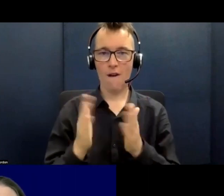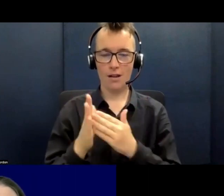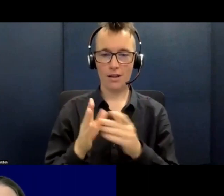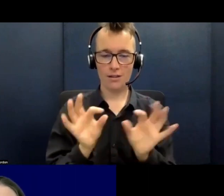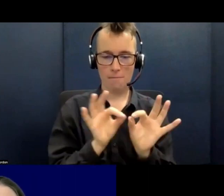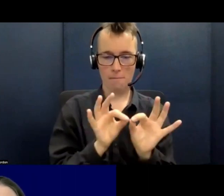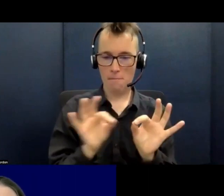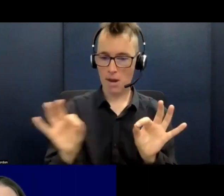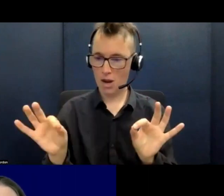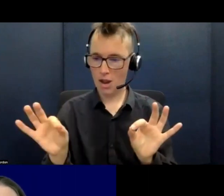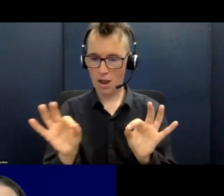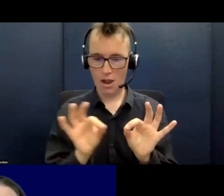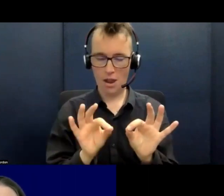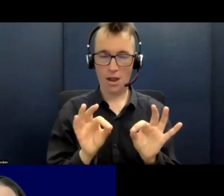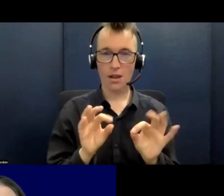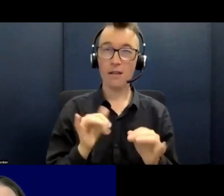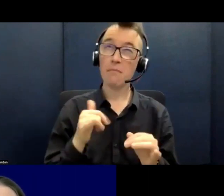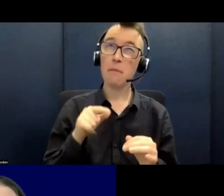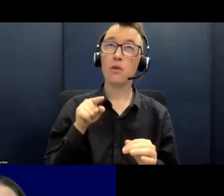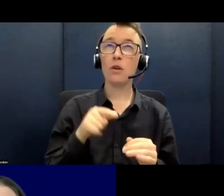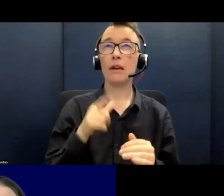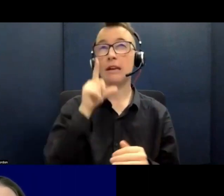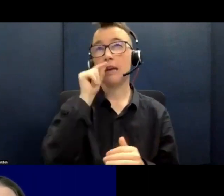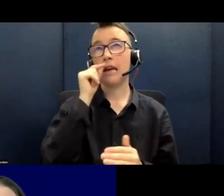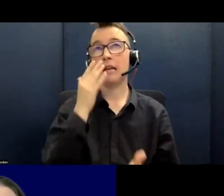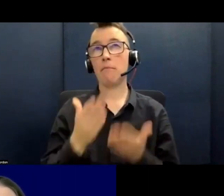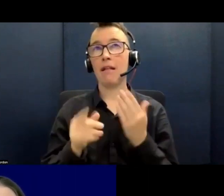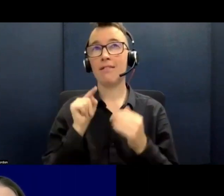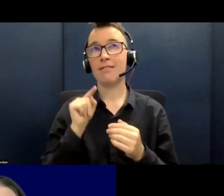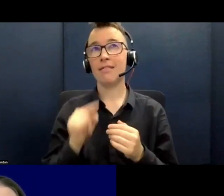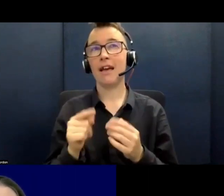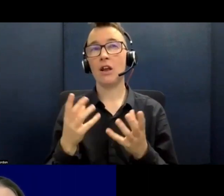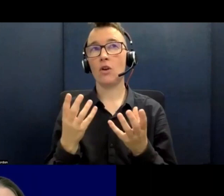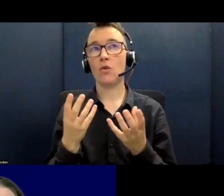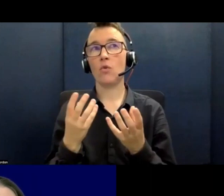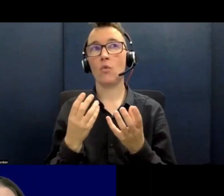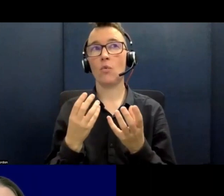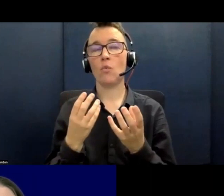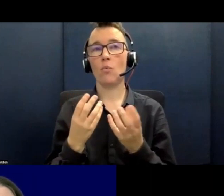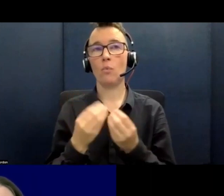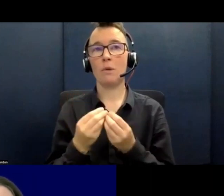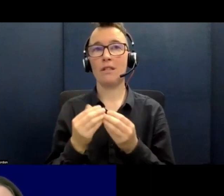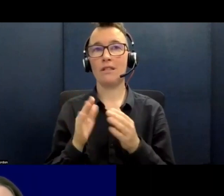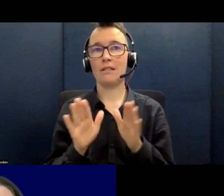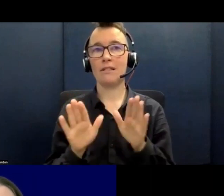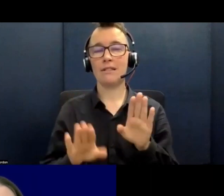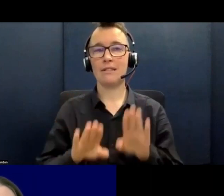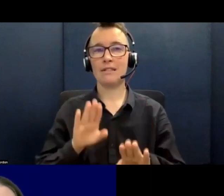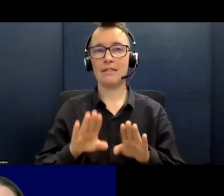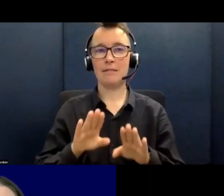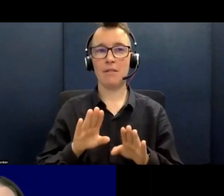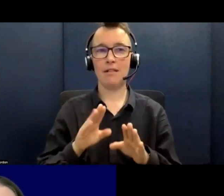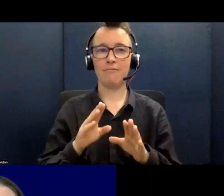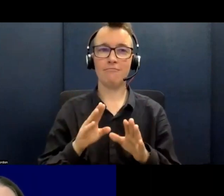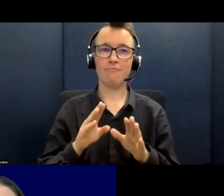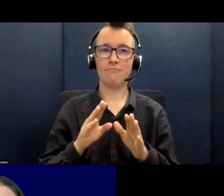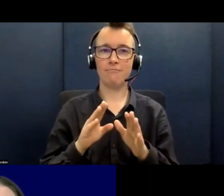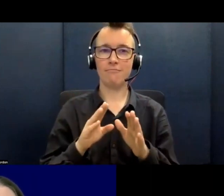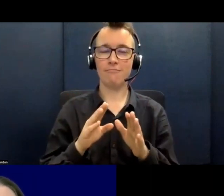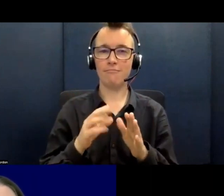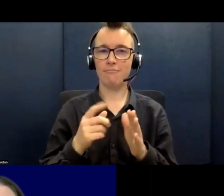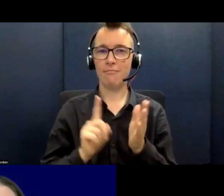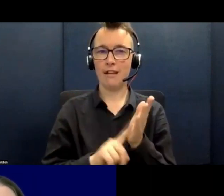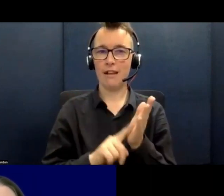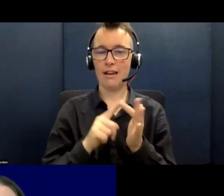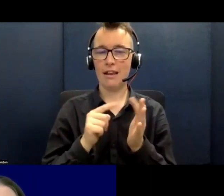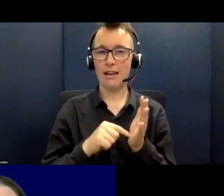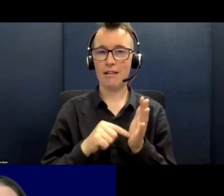of a near letter. Again, it's not really that comparable because you're looking at a solid